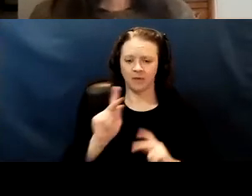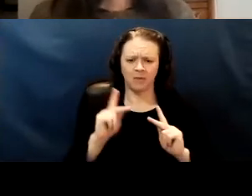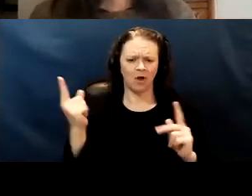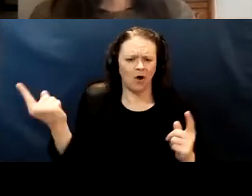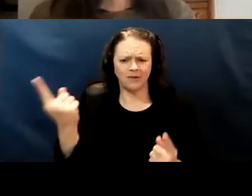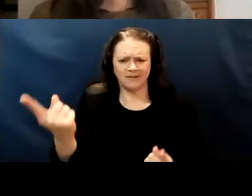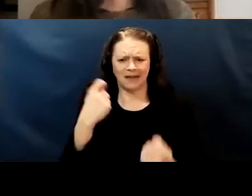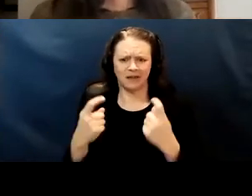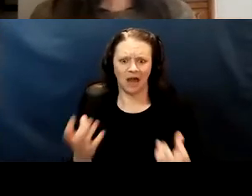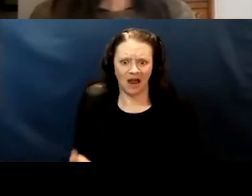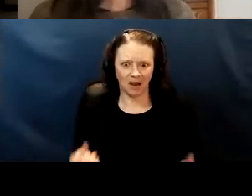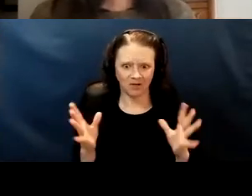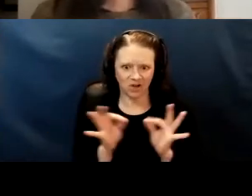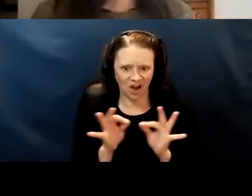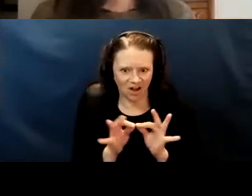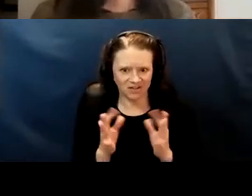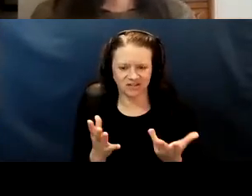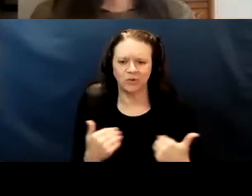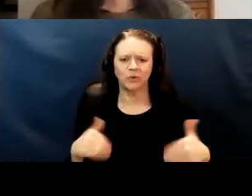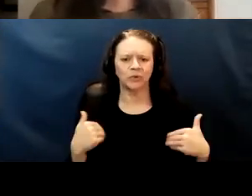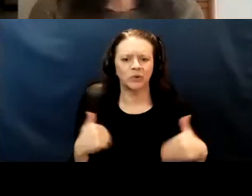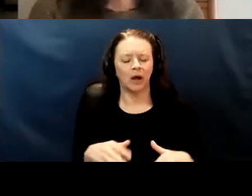this cost. And that is a really hard question to answer because